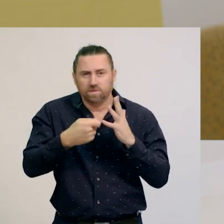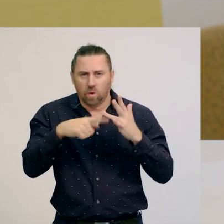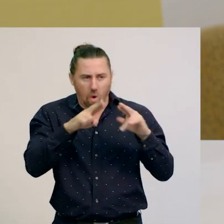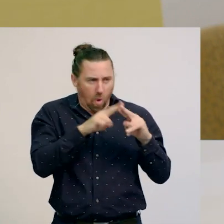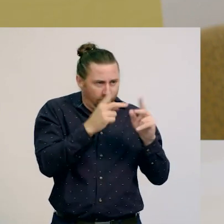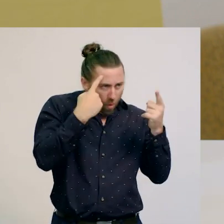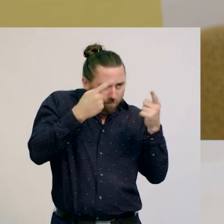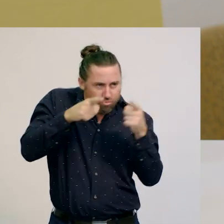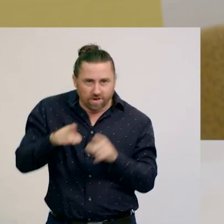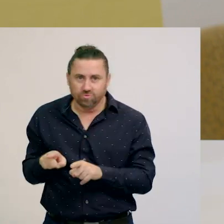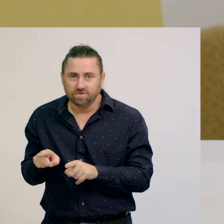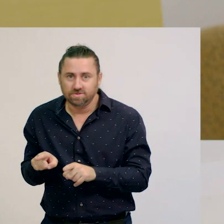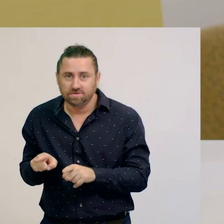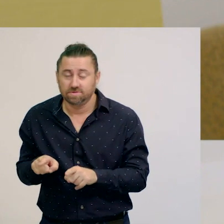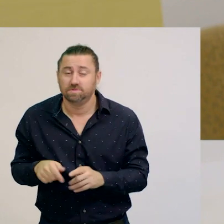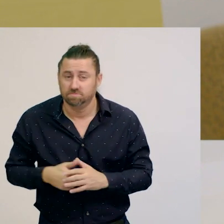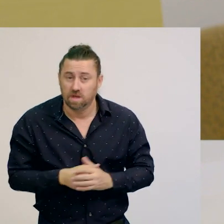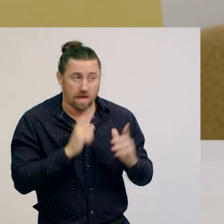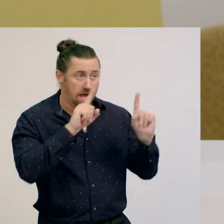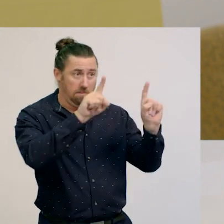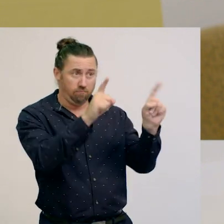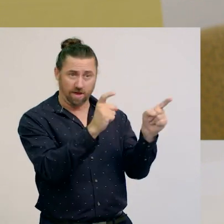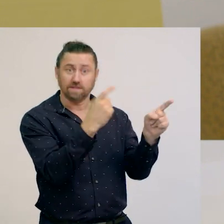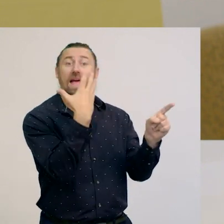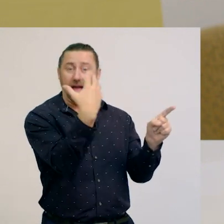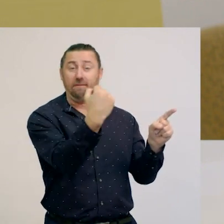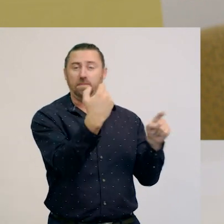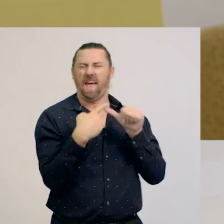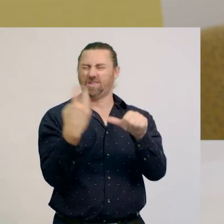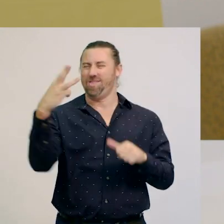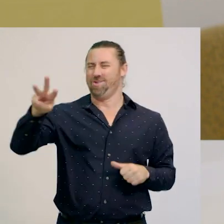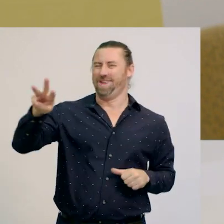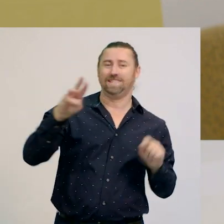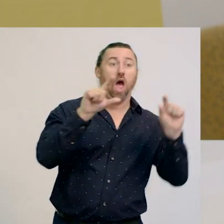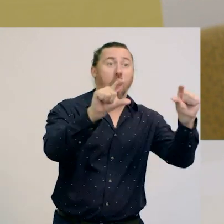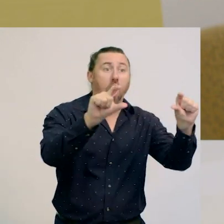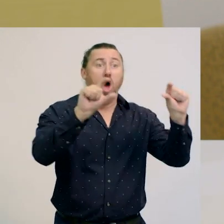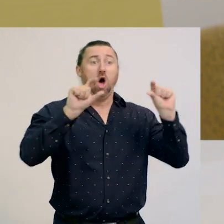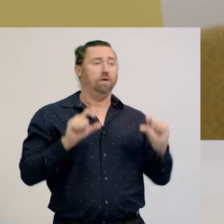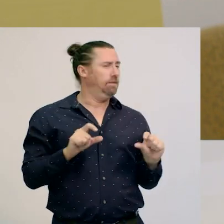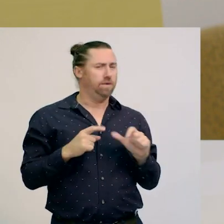With the brackets, the answer is 30. But without the brackets, our answer is 15.